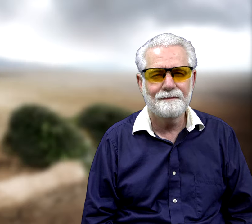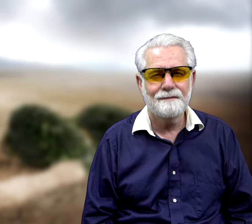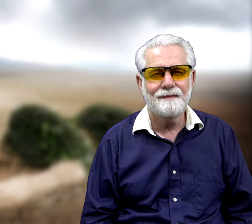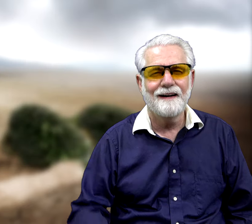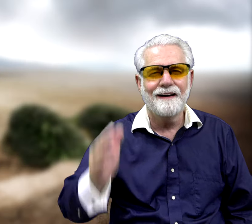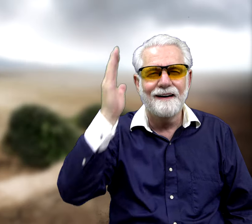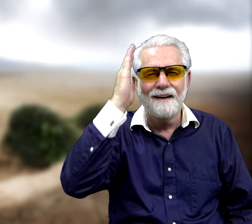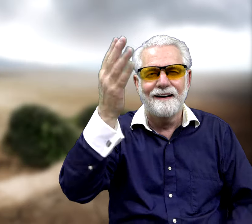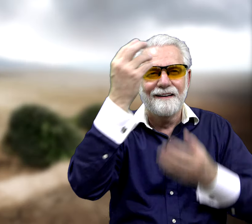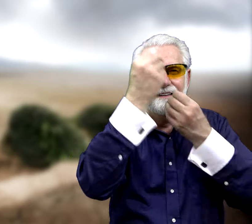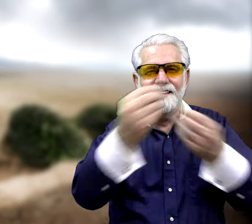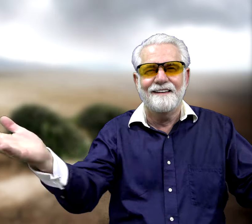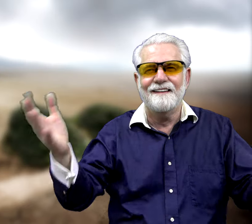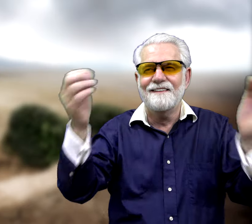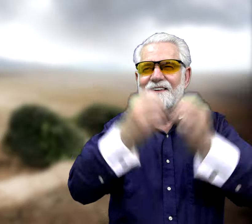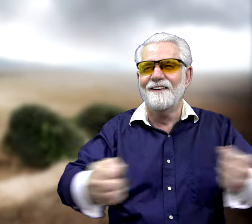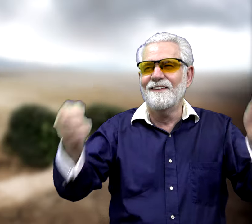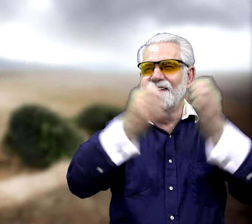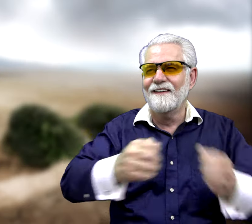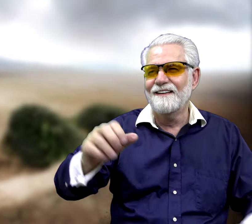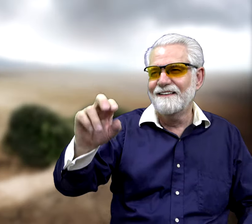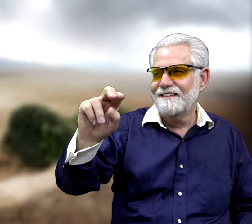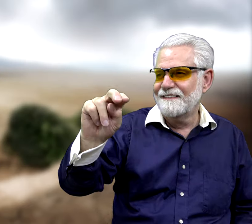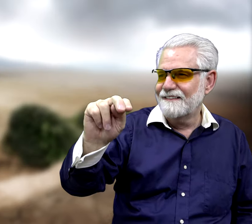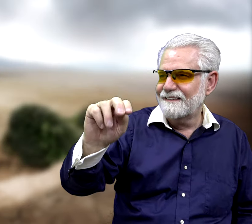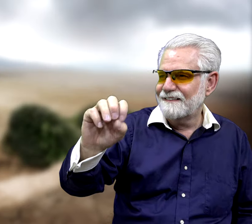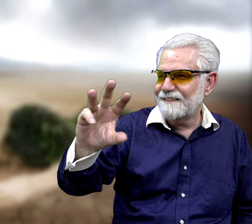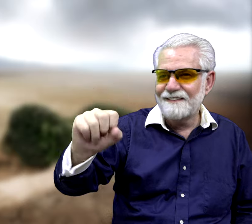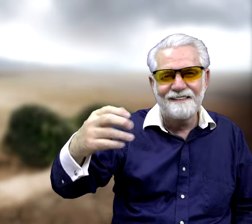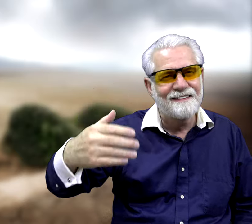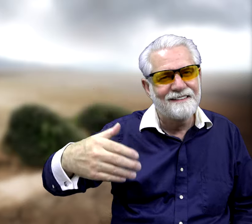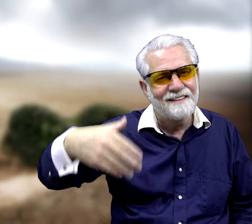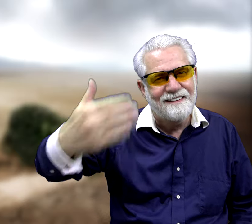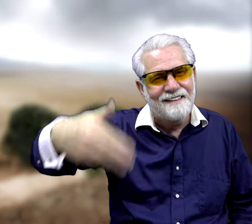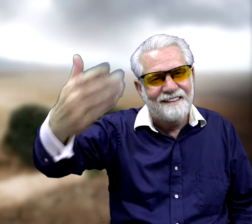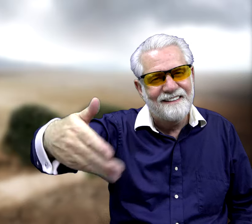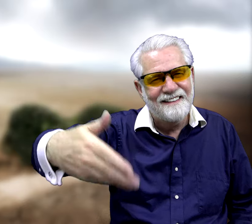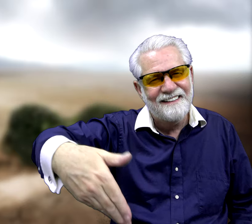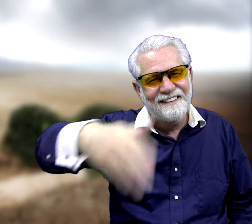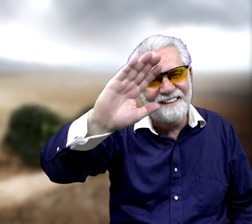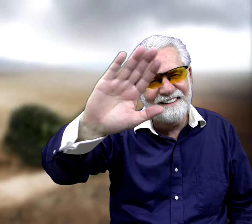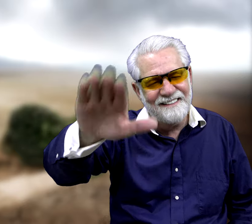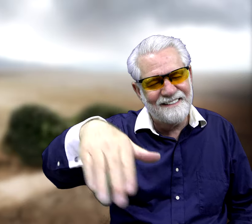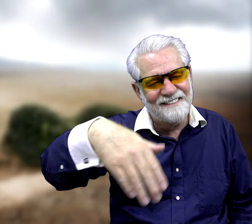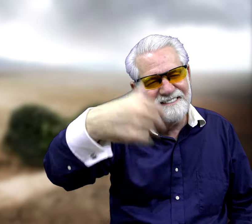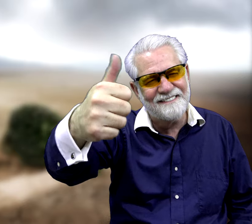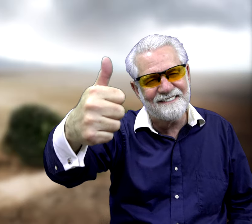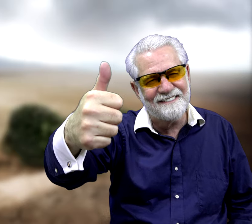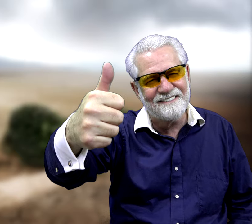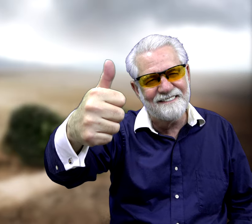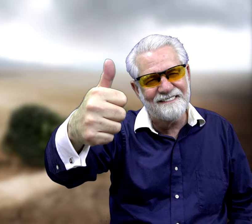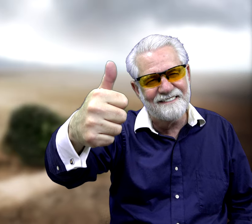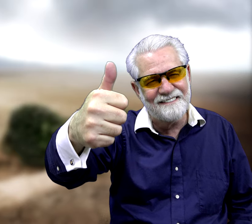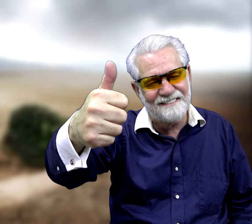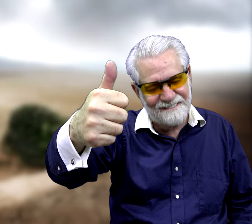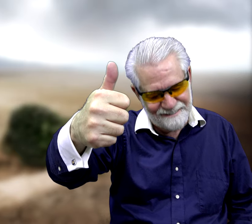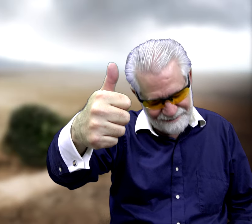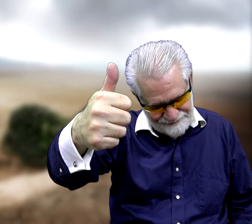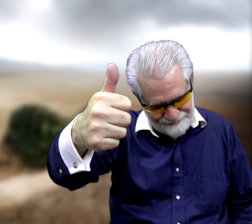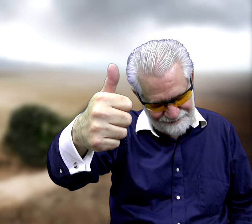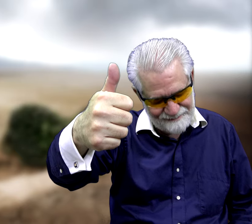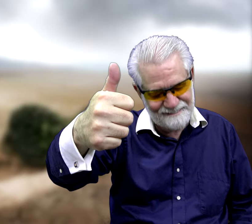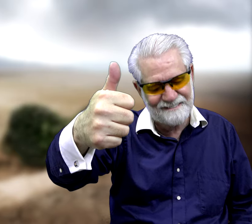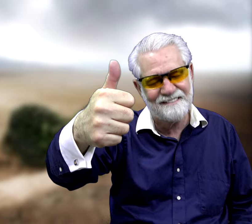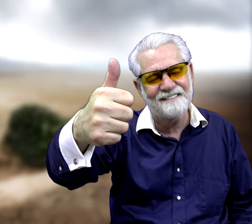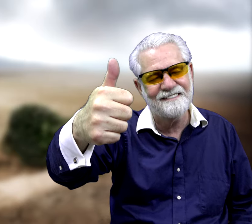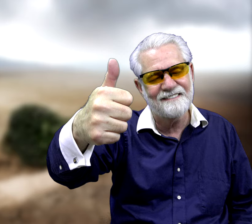I will let you all know more and more news in the future. Alright, thumbs up!